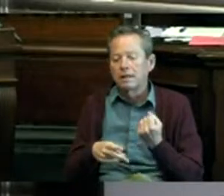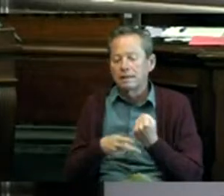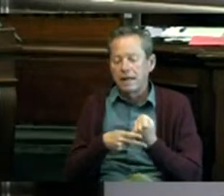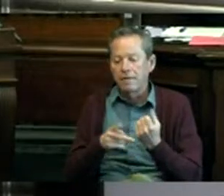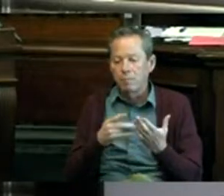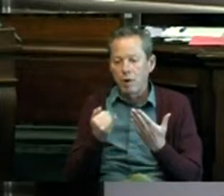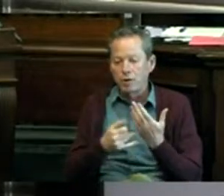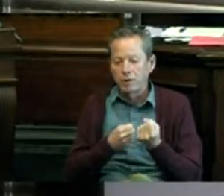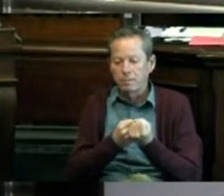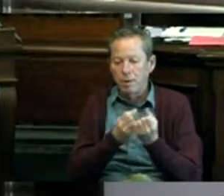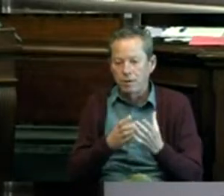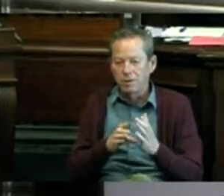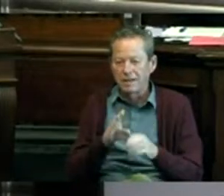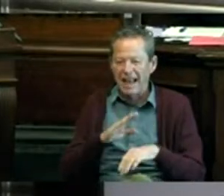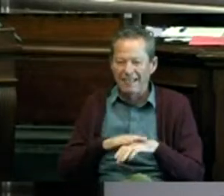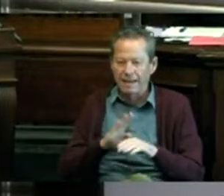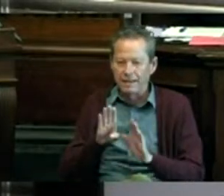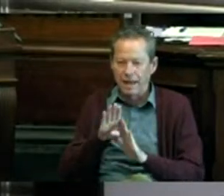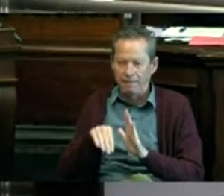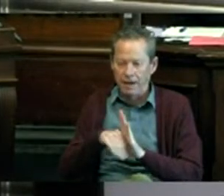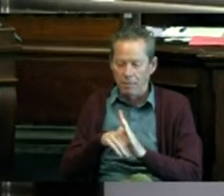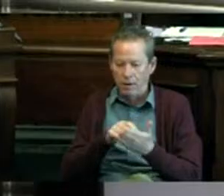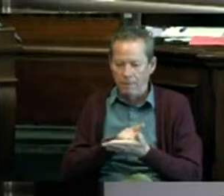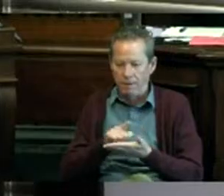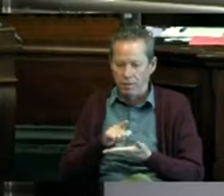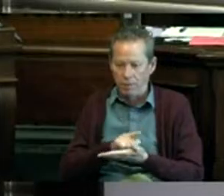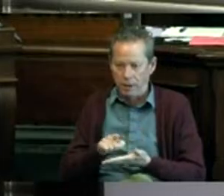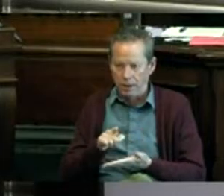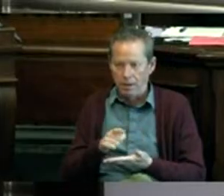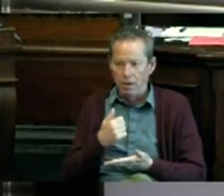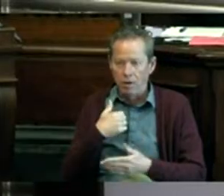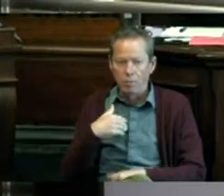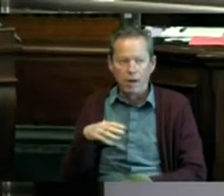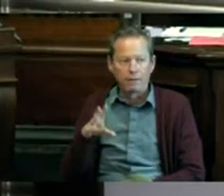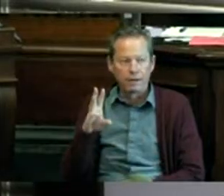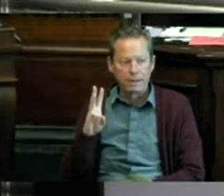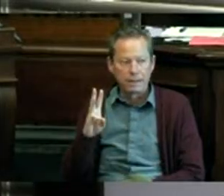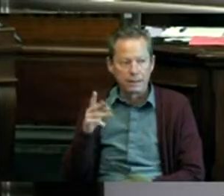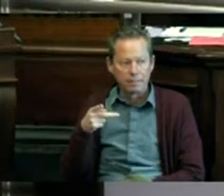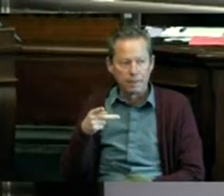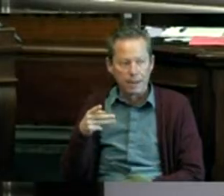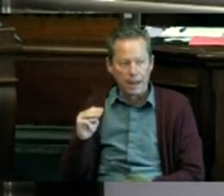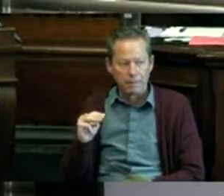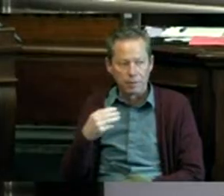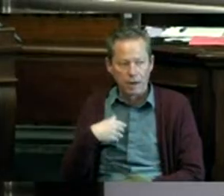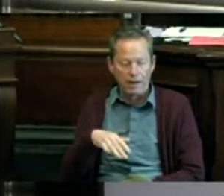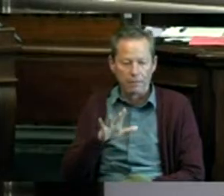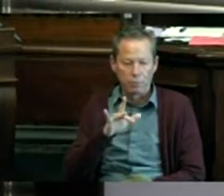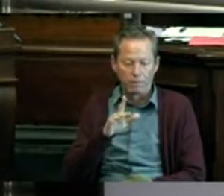least half an hour every day, and will save project sponsors